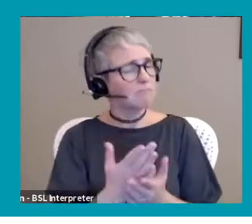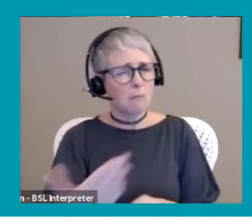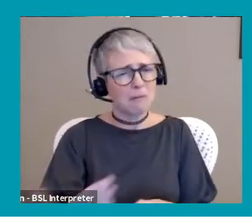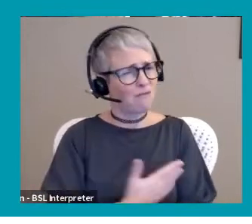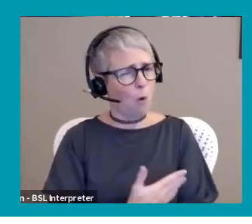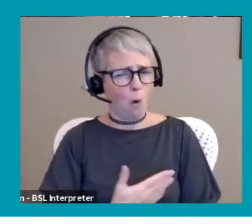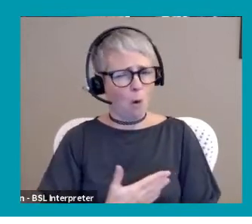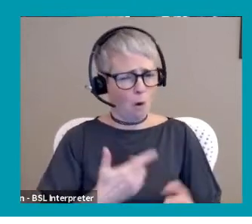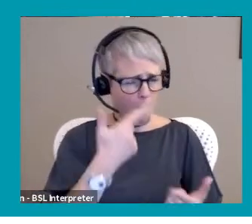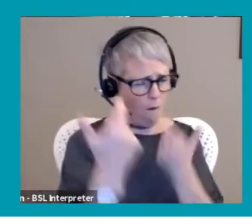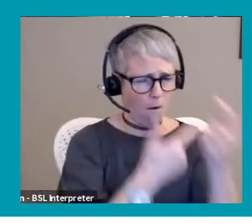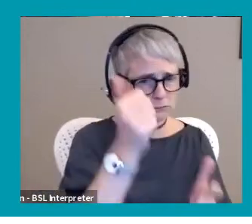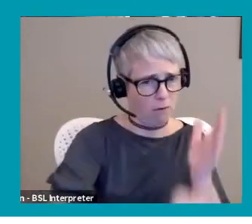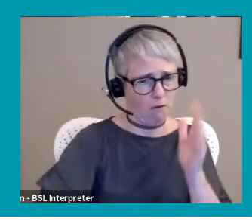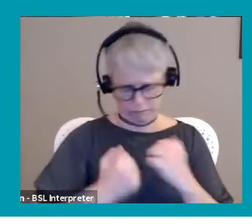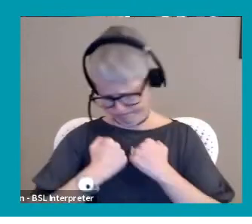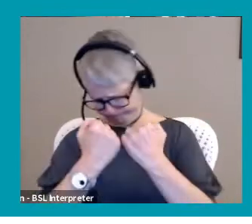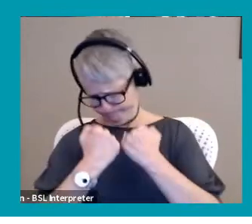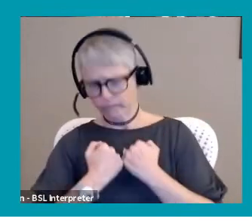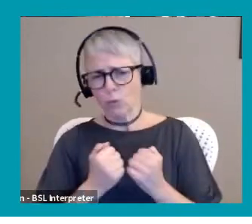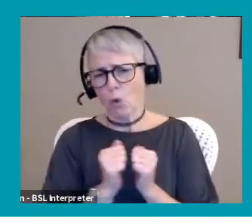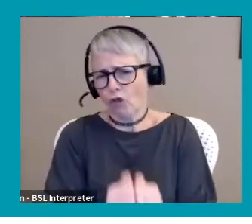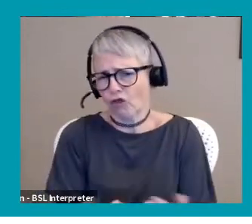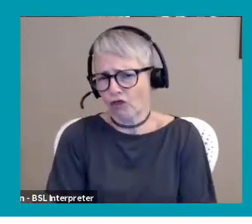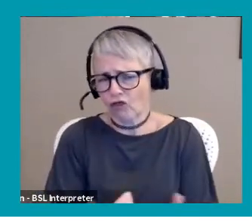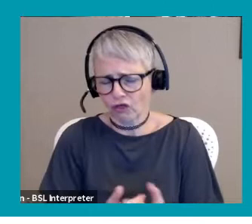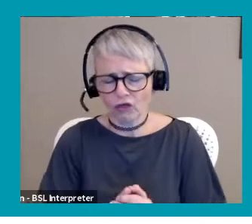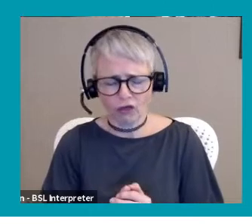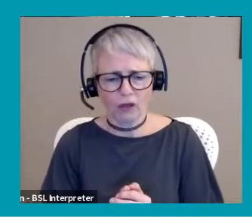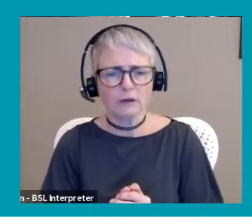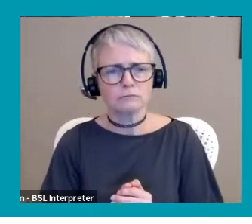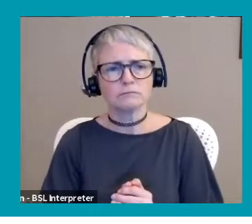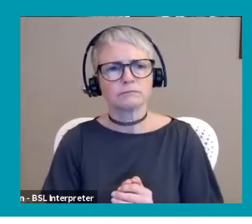So, we will spend a little bit of time talking to your values but mostly